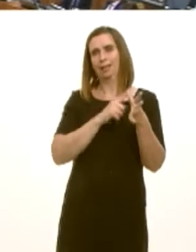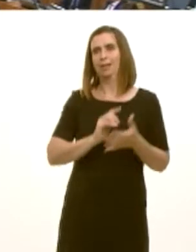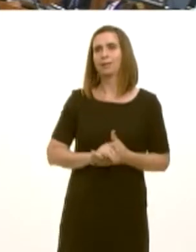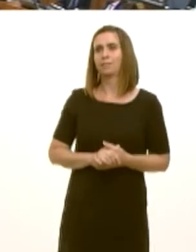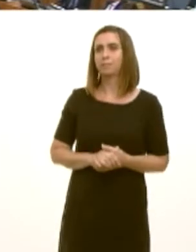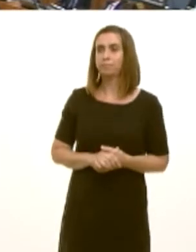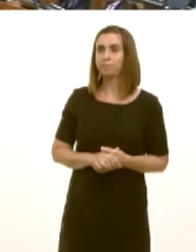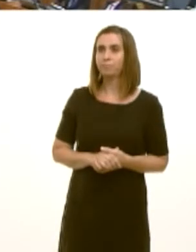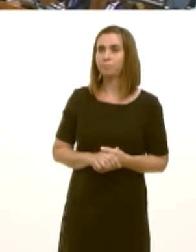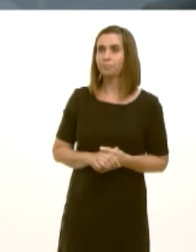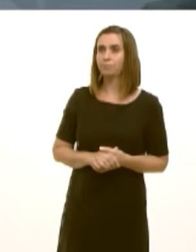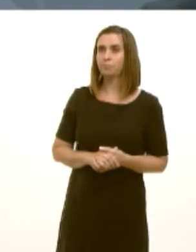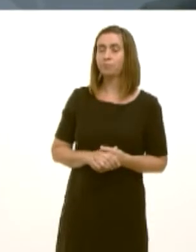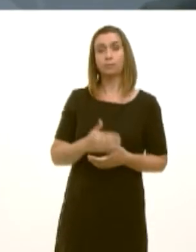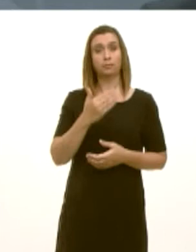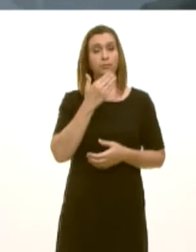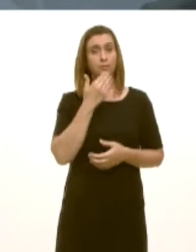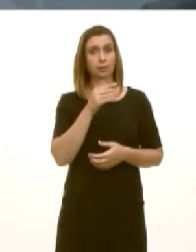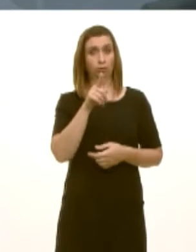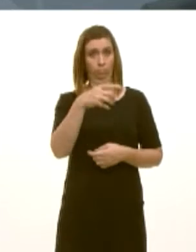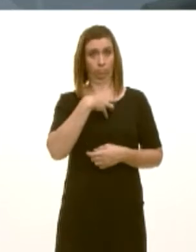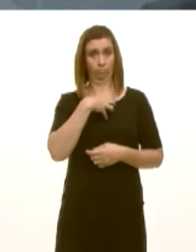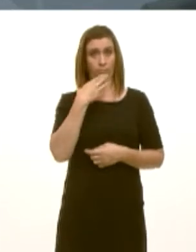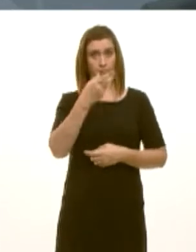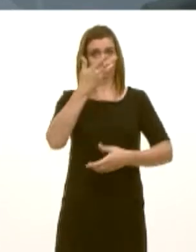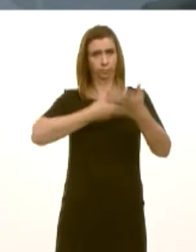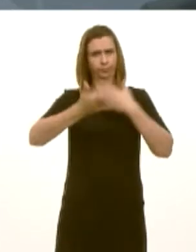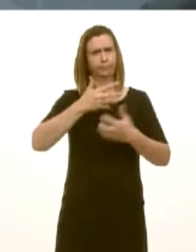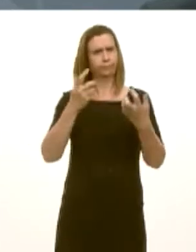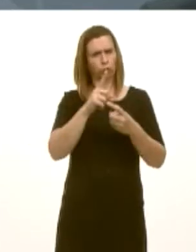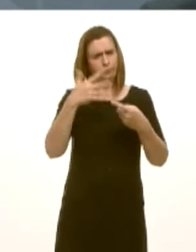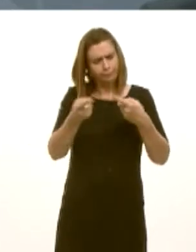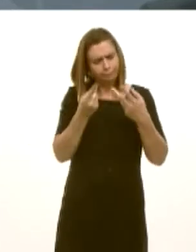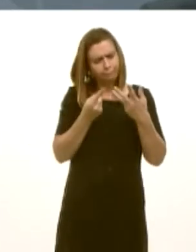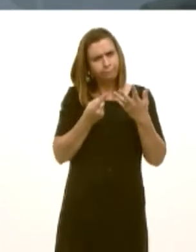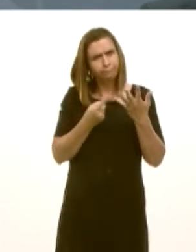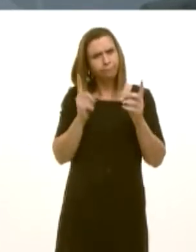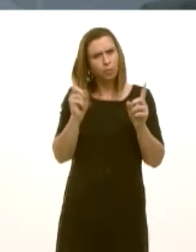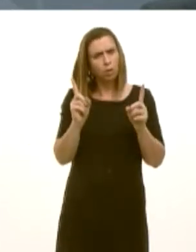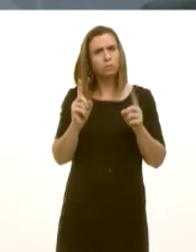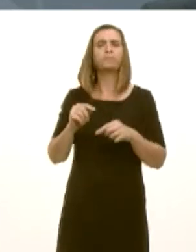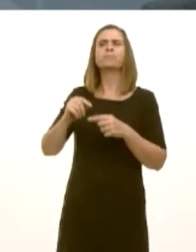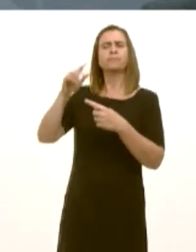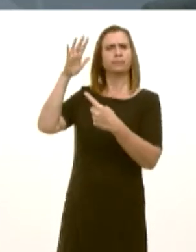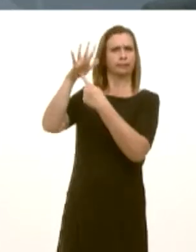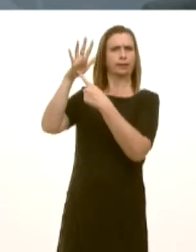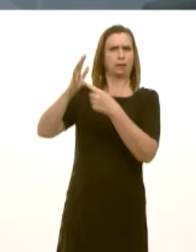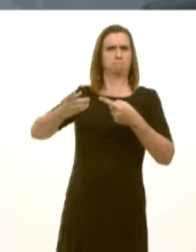Will the First Minister make a statement on the mechanisms that are in place to review the work of senior management at local health boards? OAQ(4)2350(FM) Carwyn Jones: Yes.